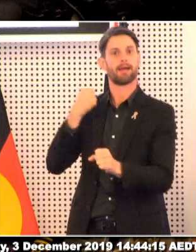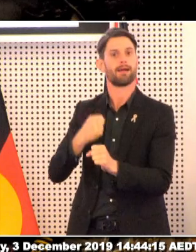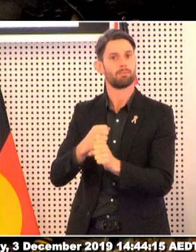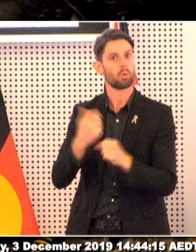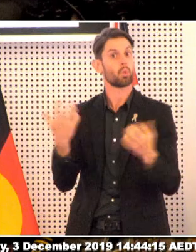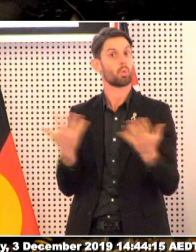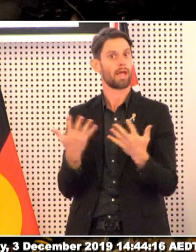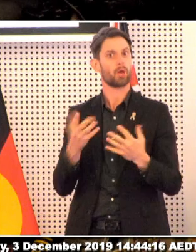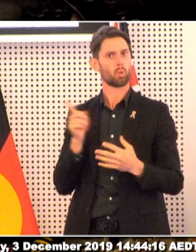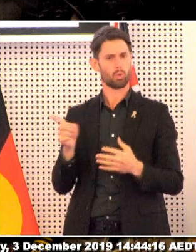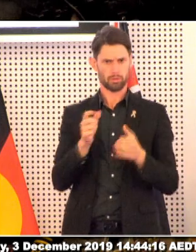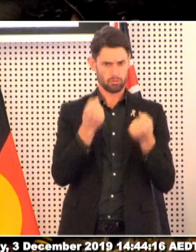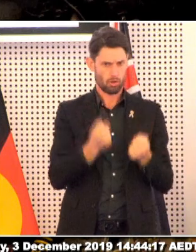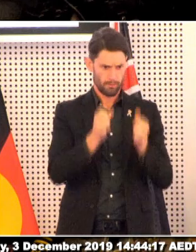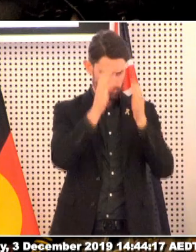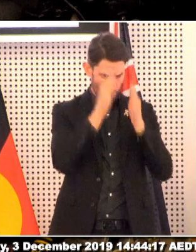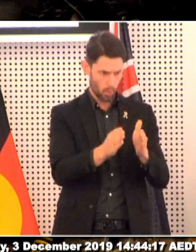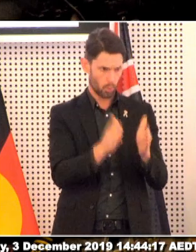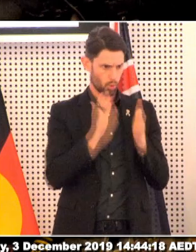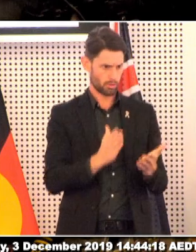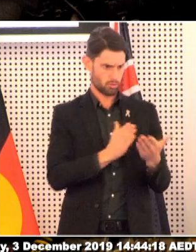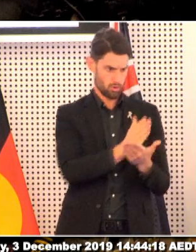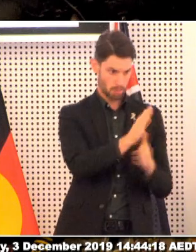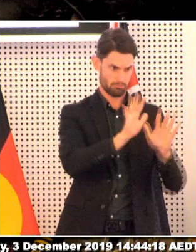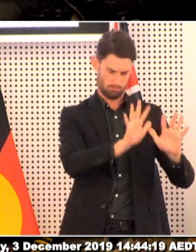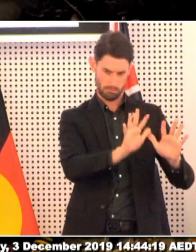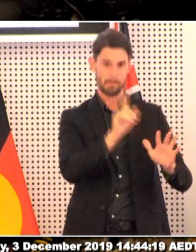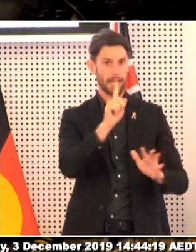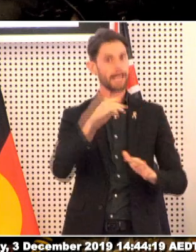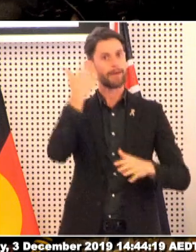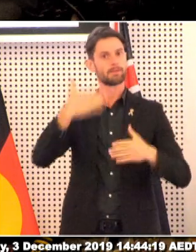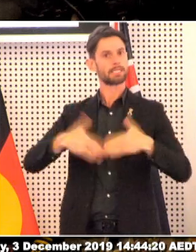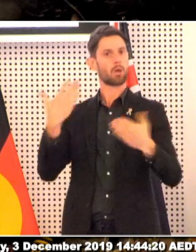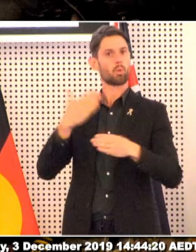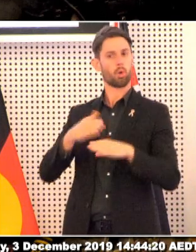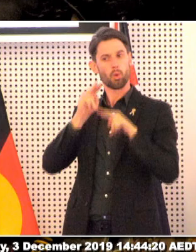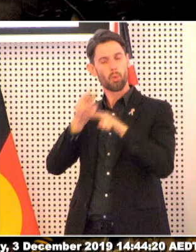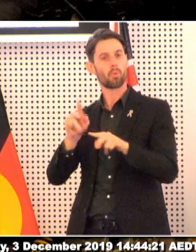rights-based approach has had a practical implementation – in implementation, it’s